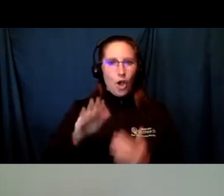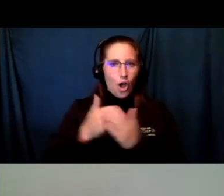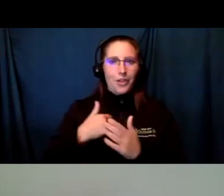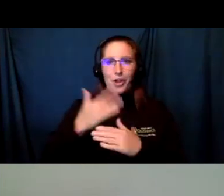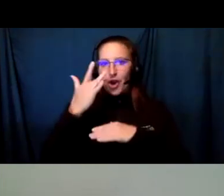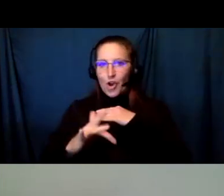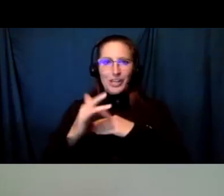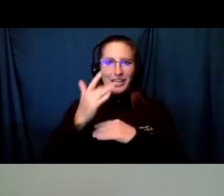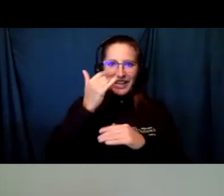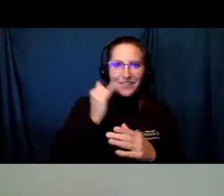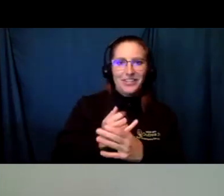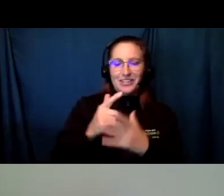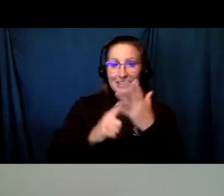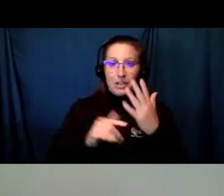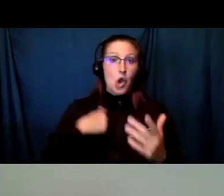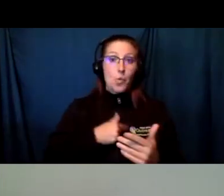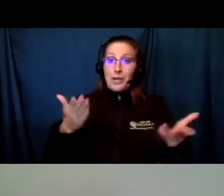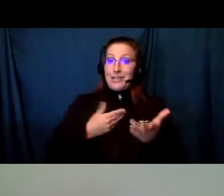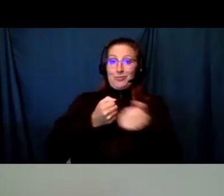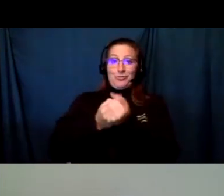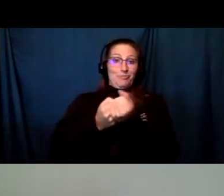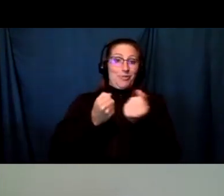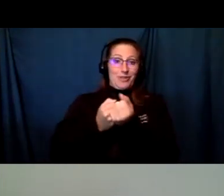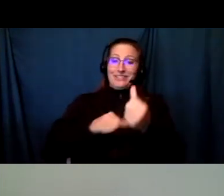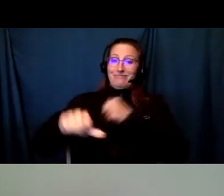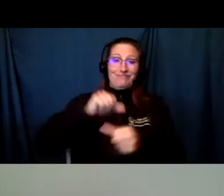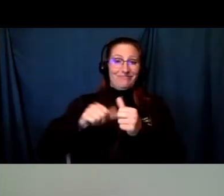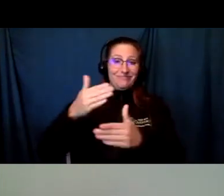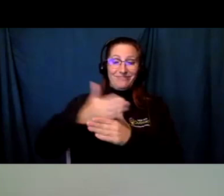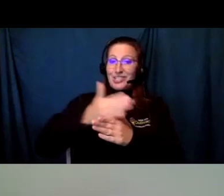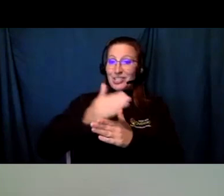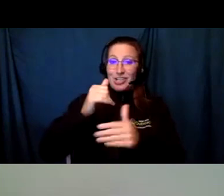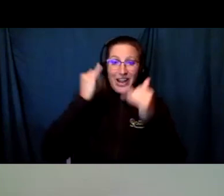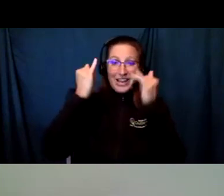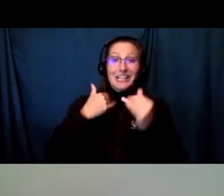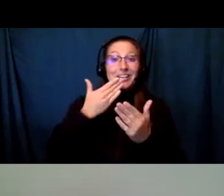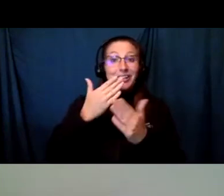to help support and share ideas so good luck with your projects.